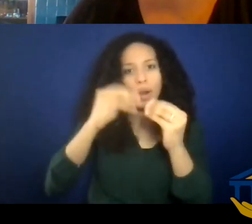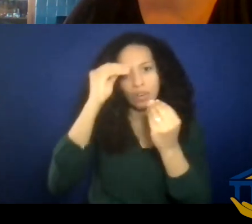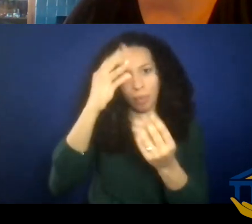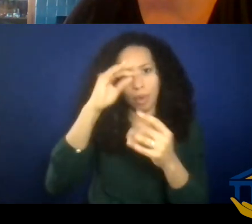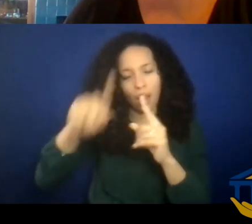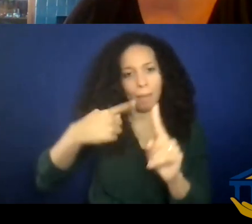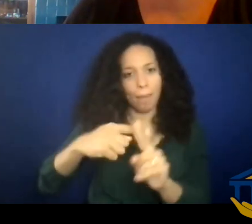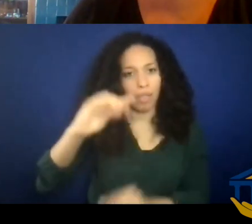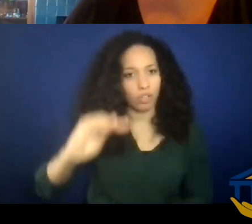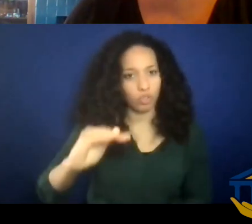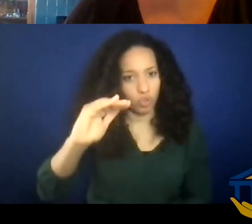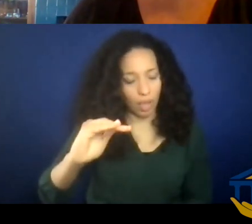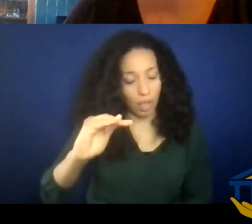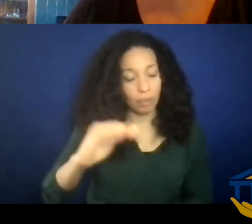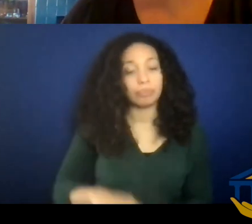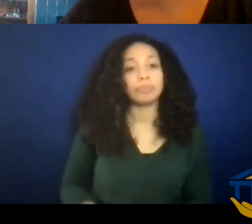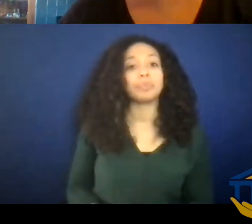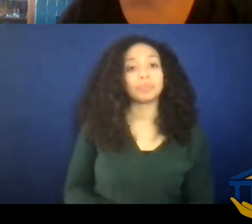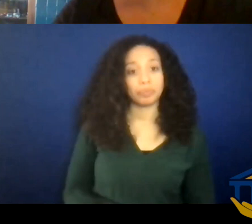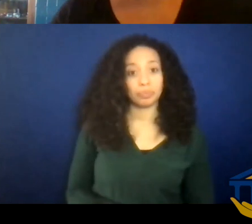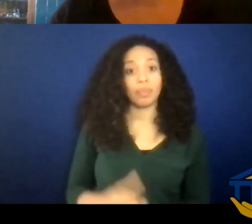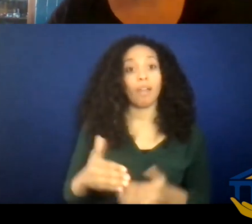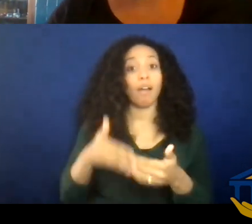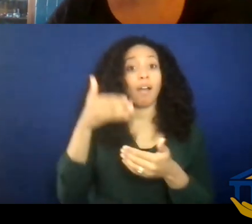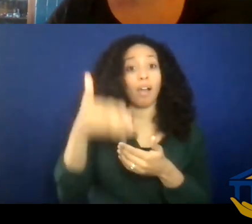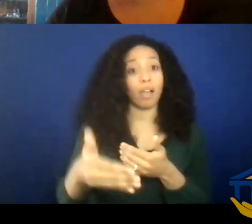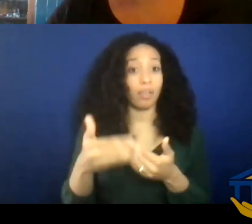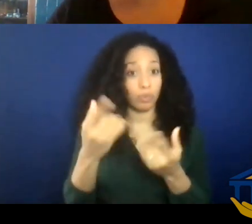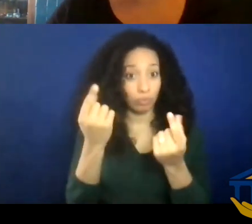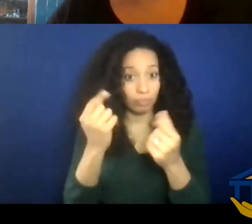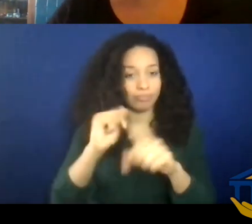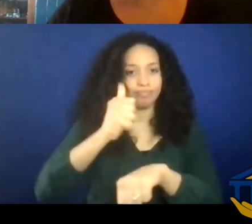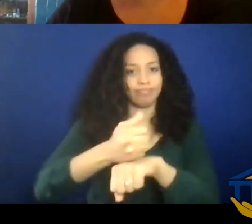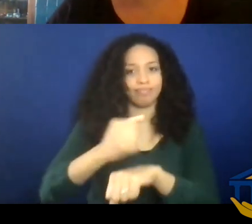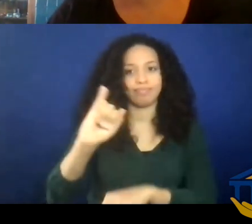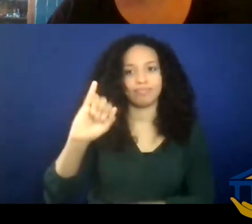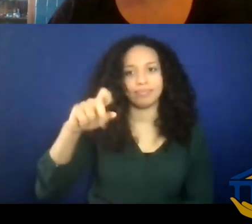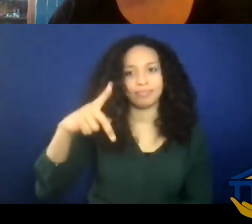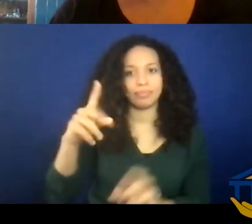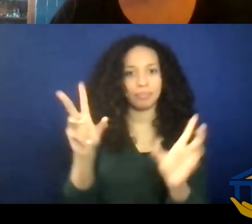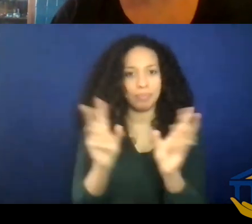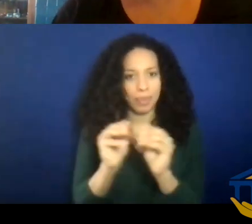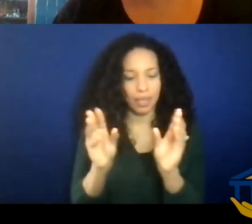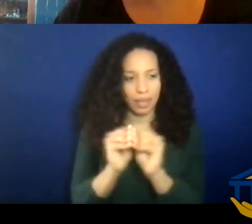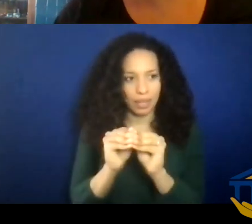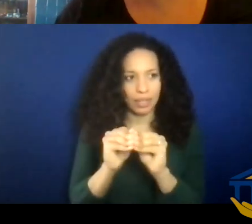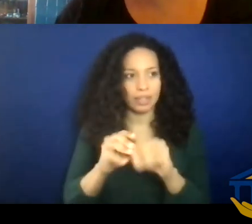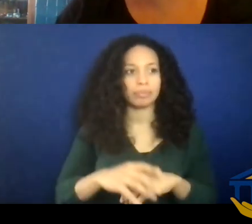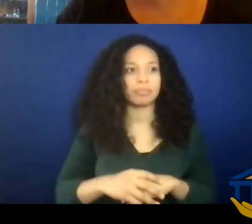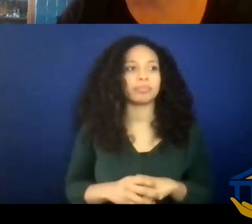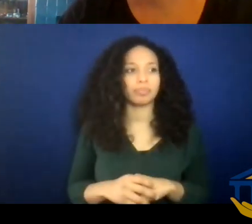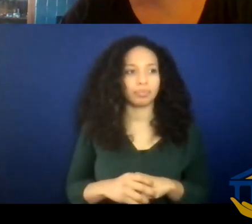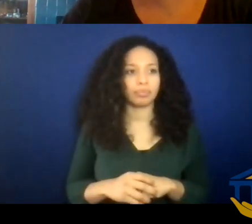transition is the IEP meeting. There are certain people that are required to attend an IEP meeting